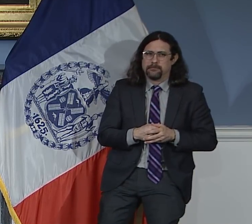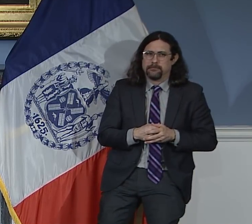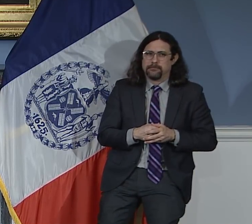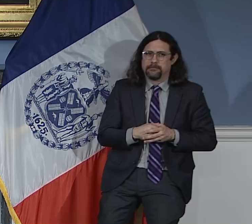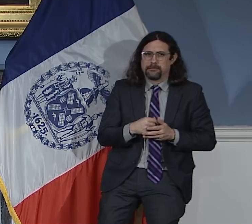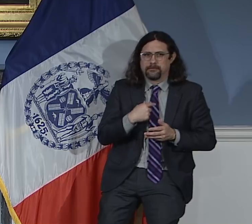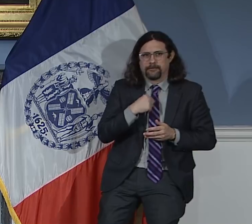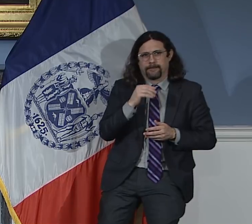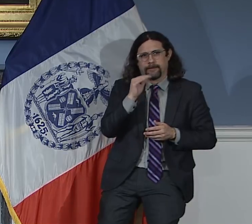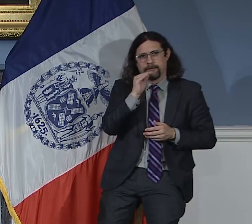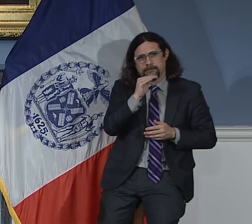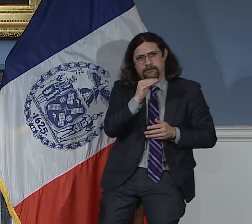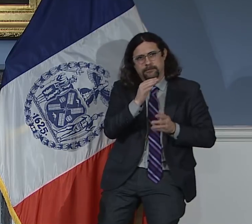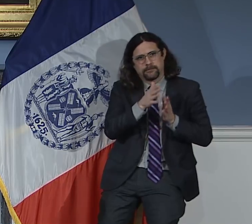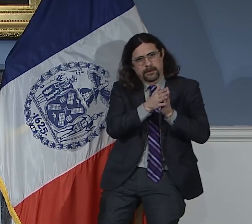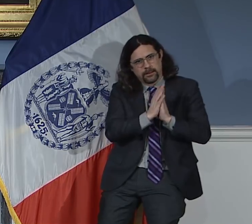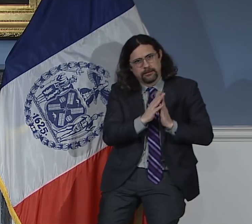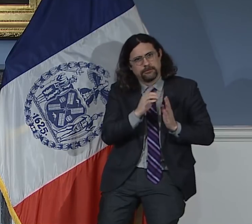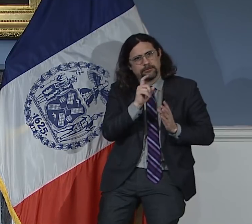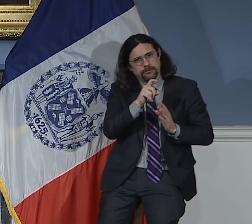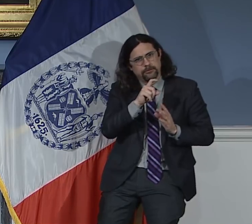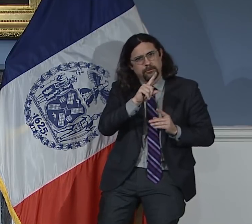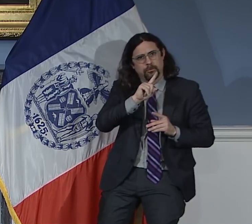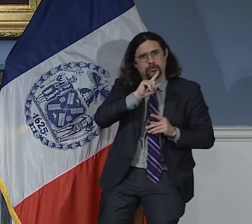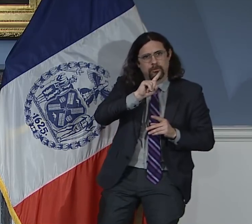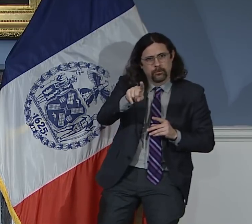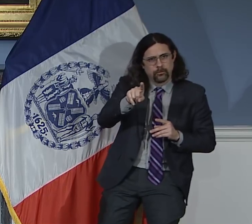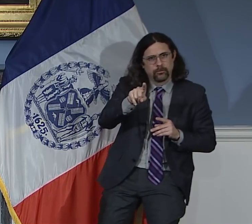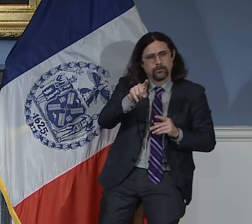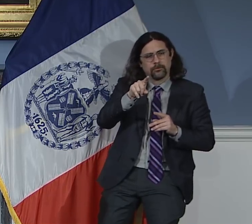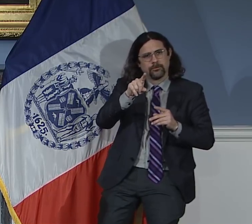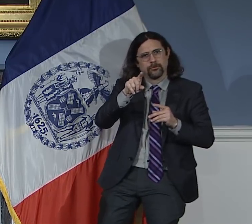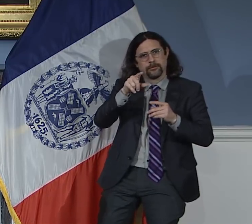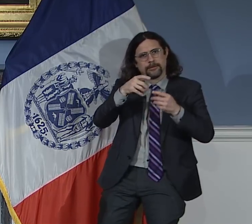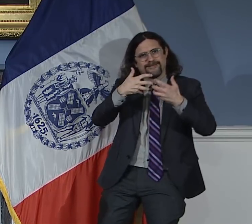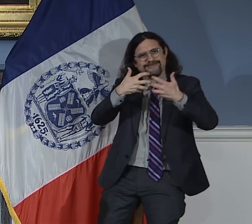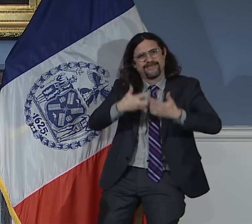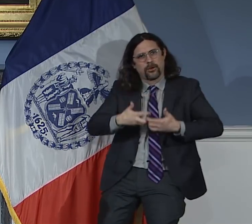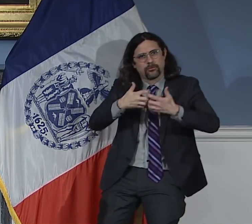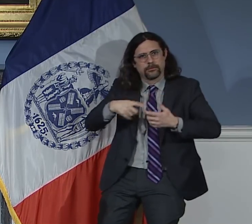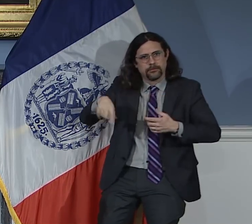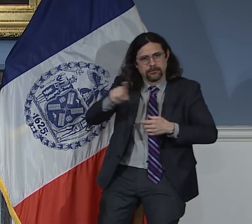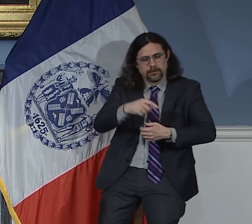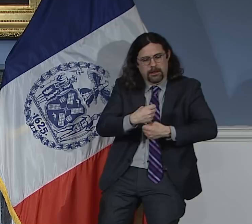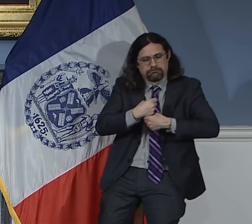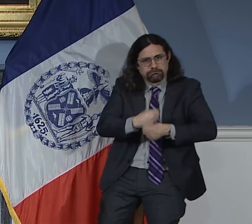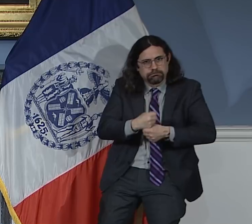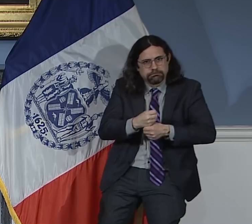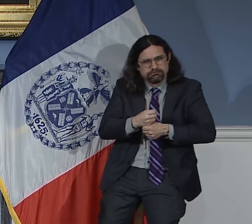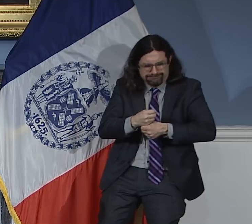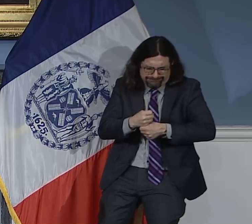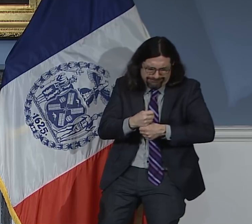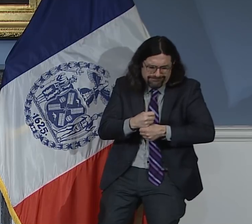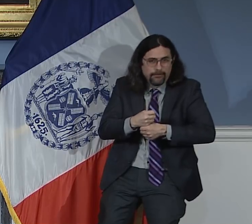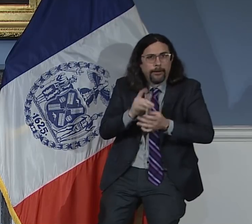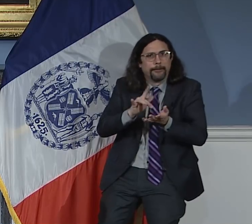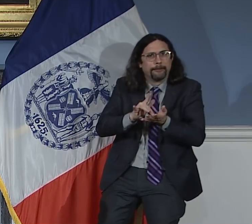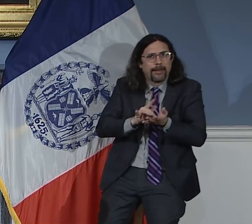MANUFACTURERS TO PROVIDE MATERIALS AND SERVICES AND TO USE THEIR PRIVATE FACILITIES FOR MANUFACTURING